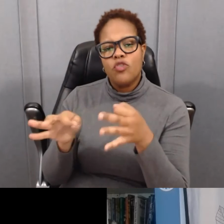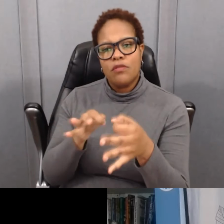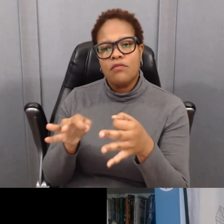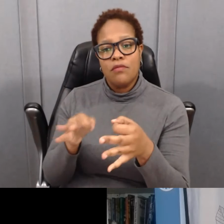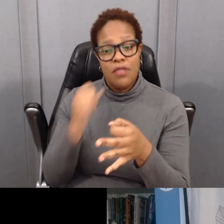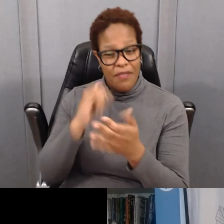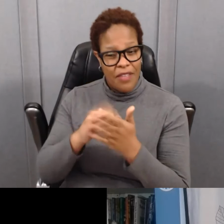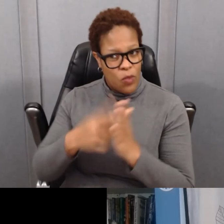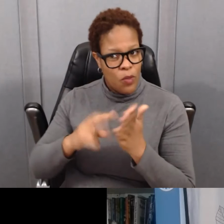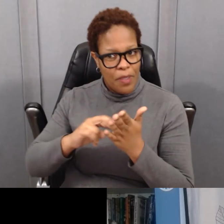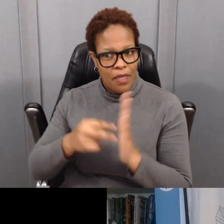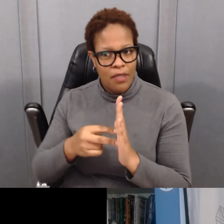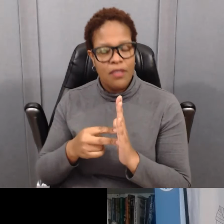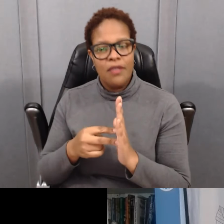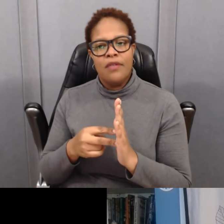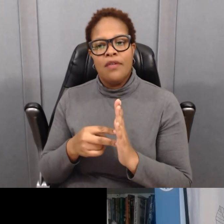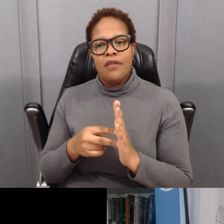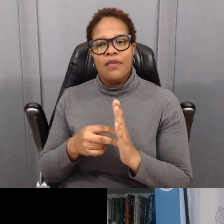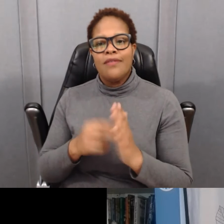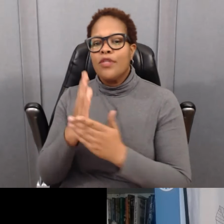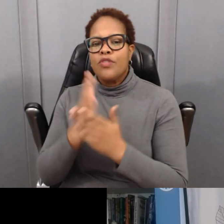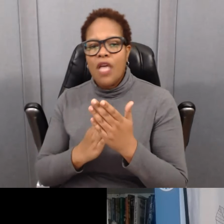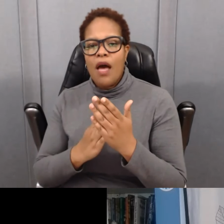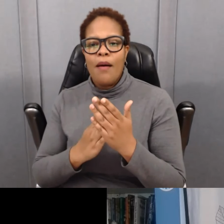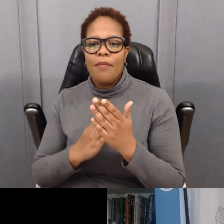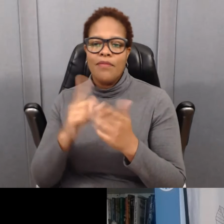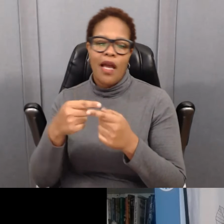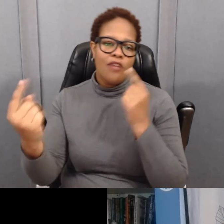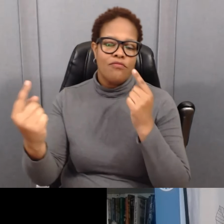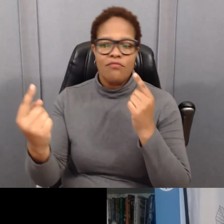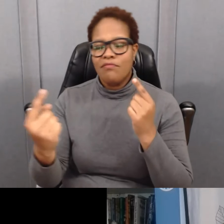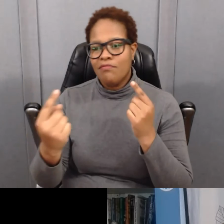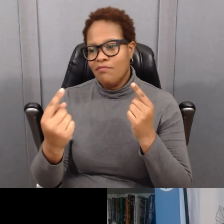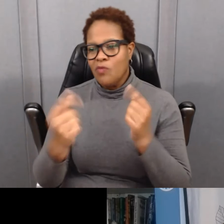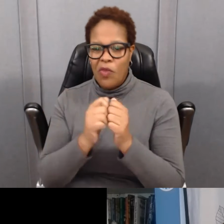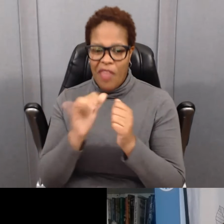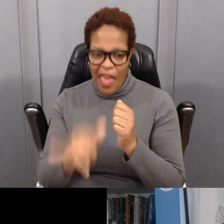I think, and there's some controversy around that, whether to sort of self-identify,